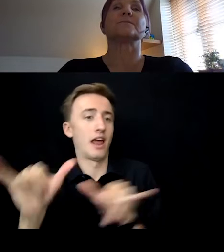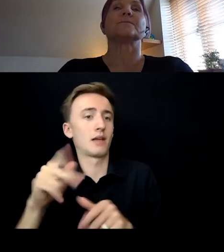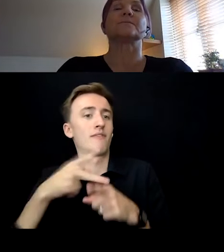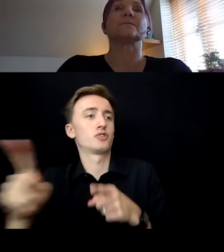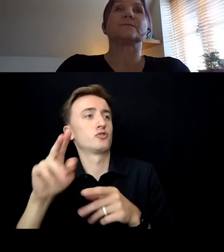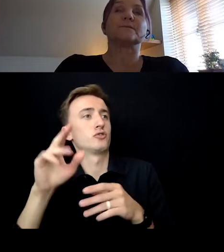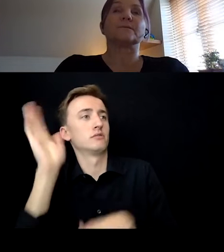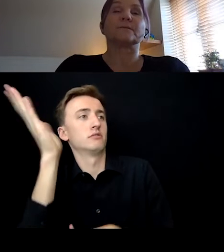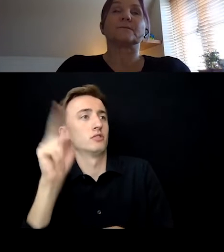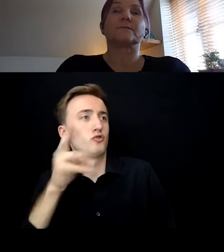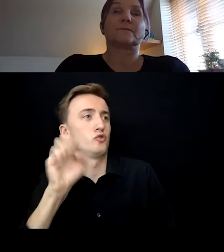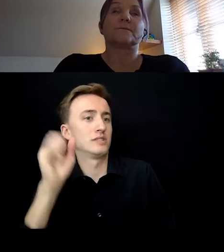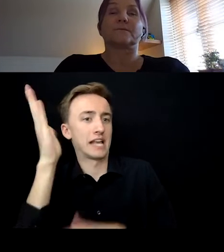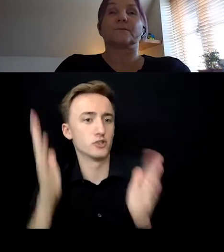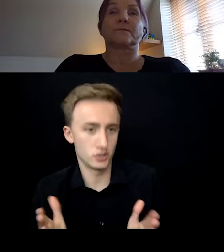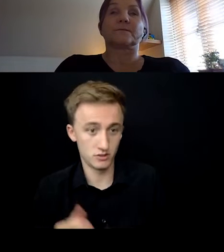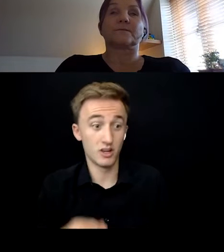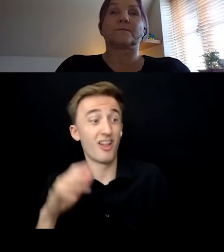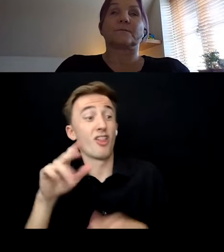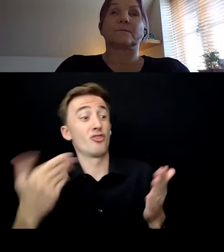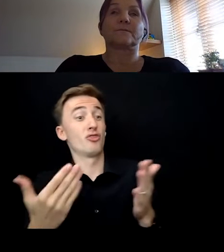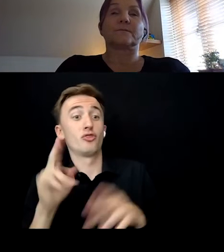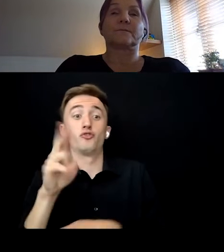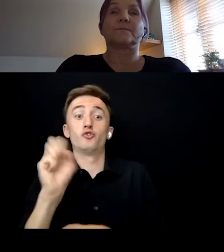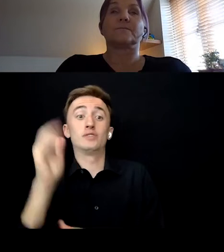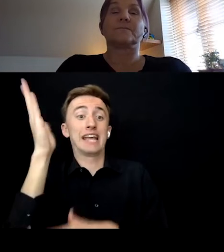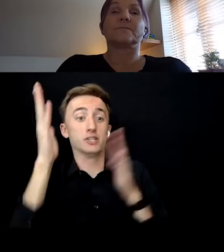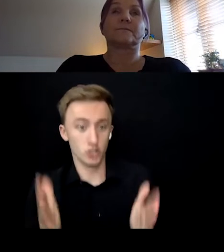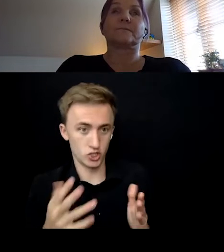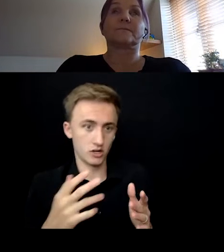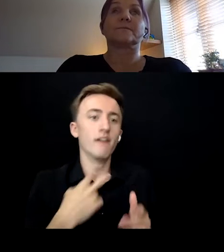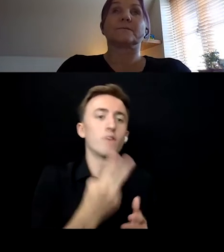newscaster voice emphasizes specific words and phrases for a more compelling delivery